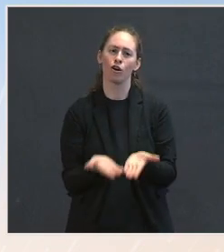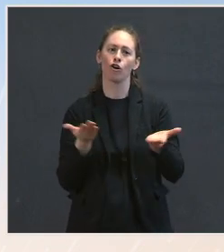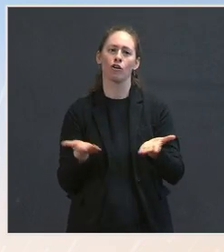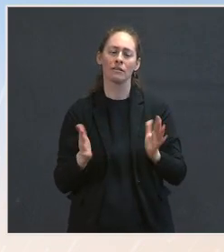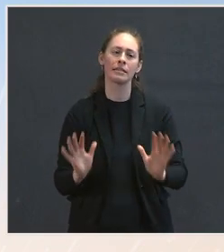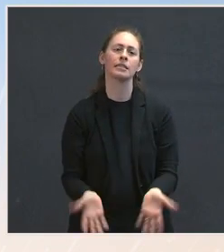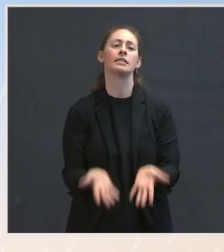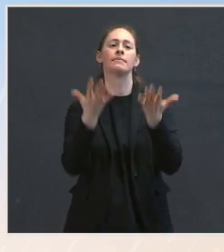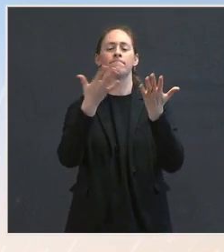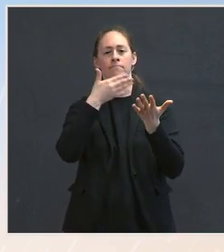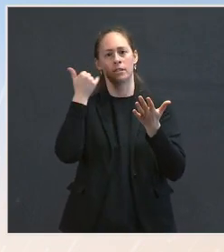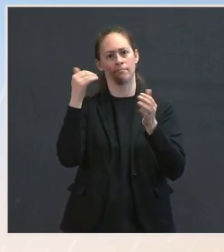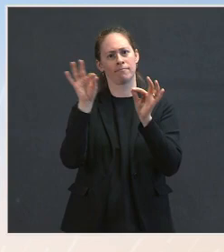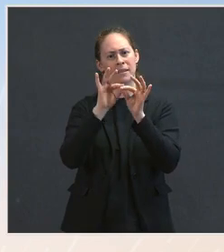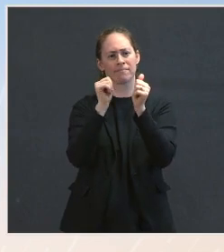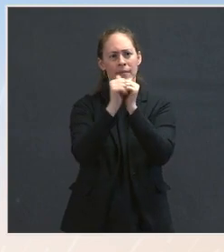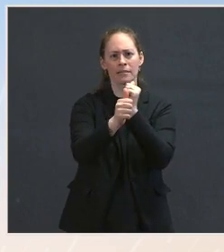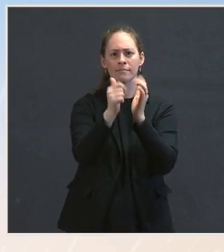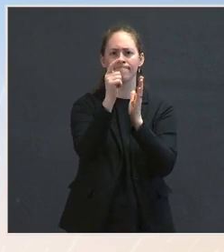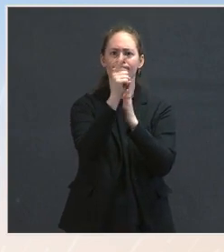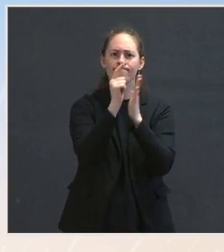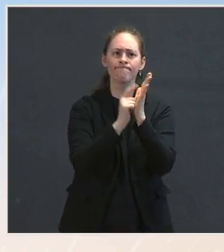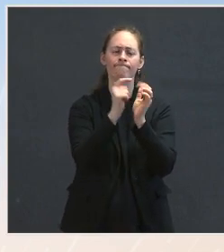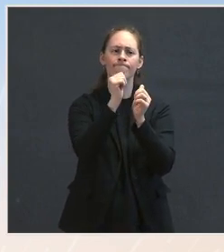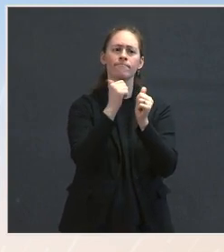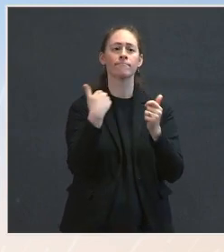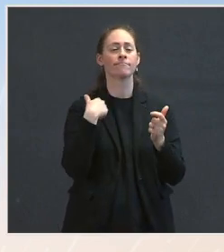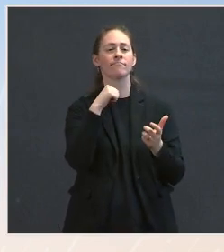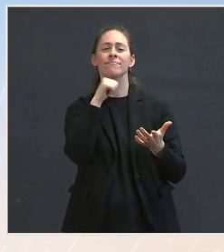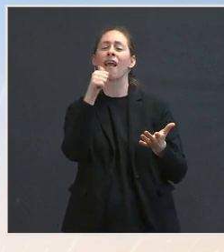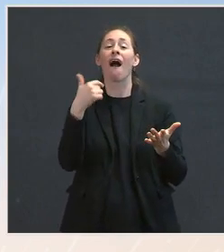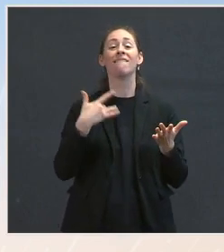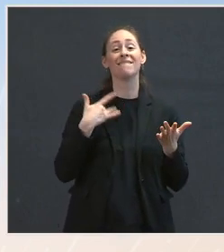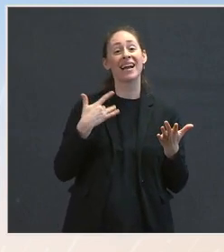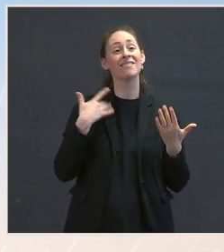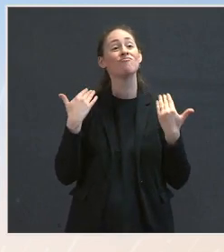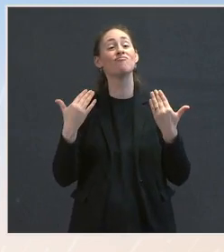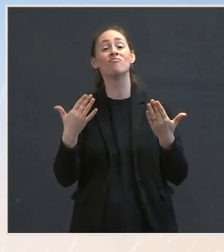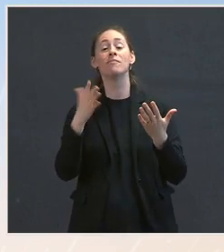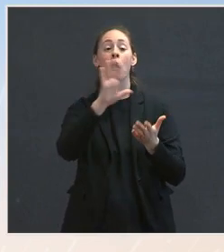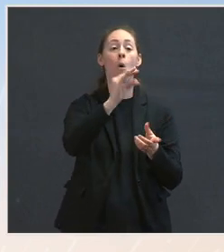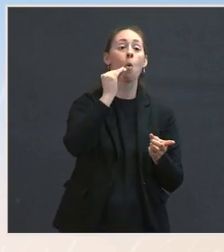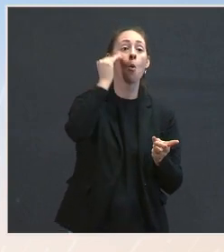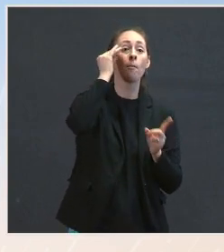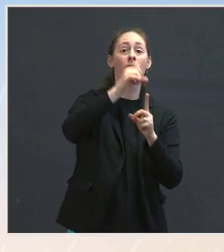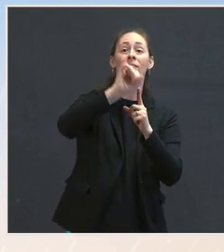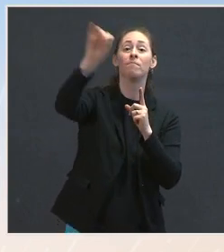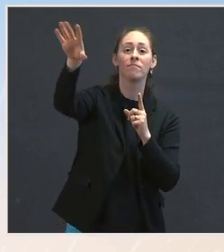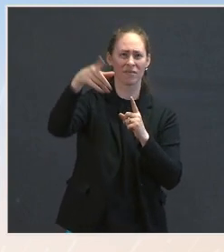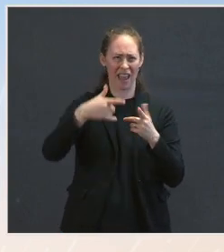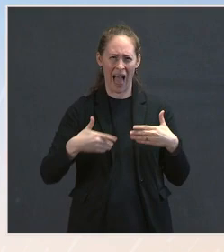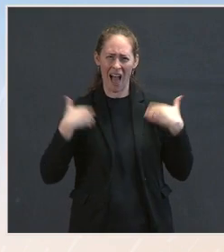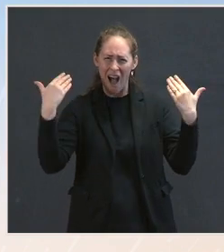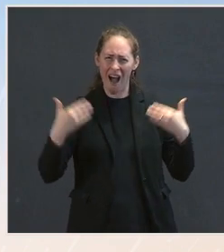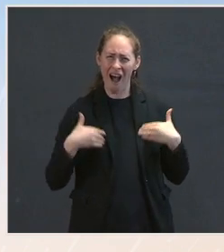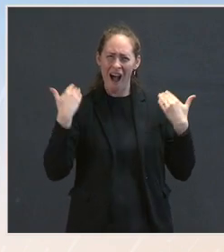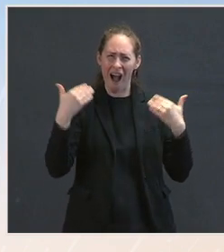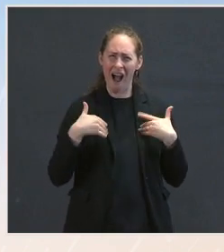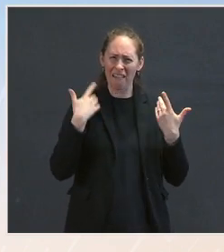We don't feel that sending unaccompanied minors, kids, back to take a dangerous journey is the right step to take.